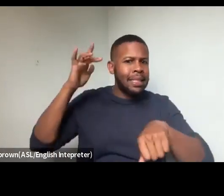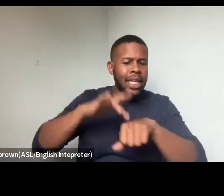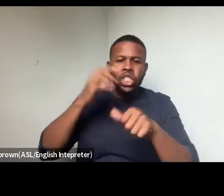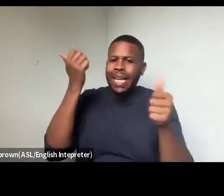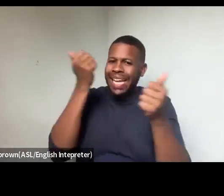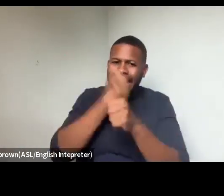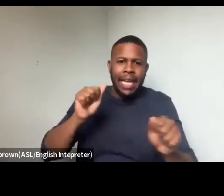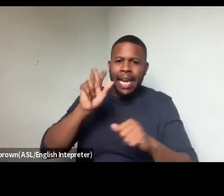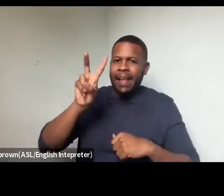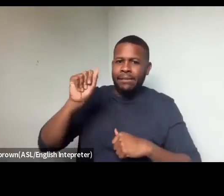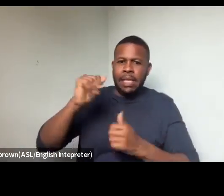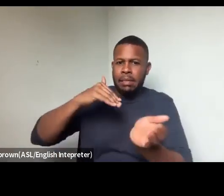That has existed since around